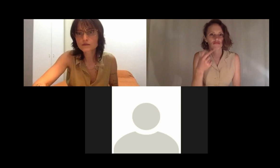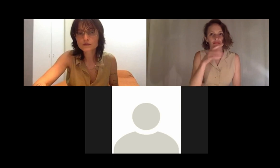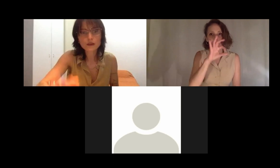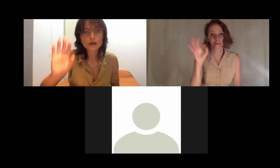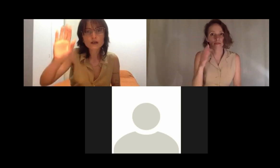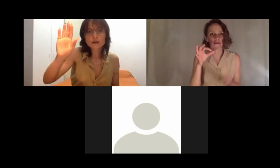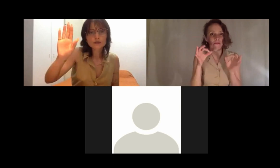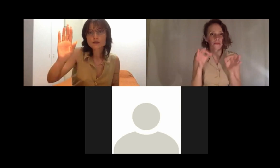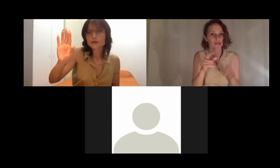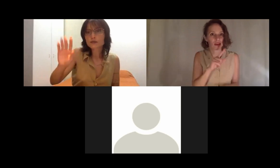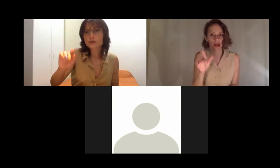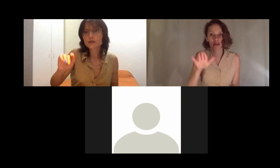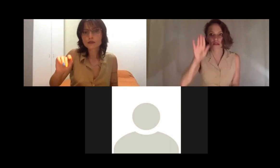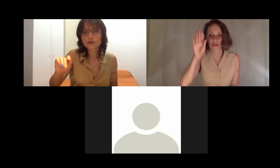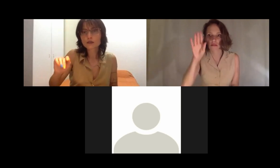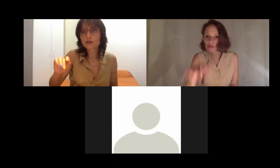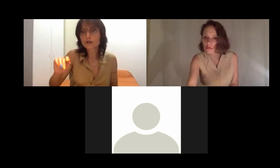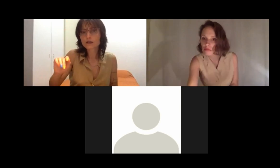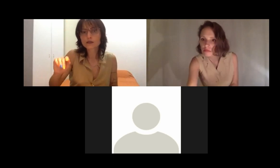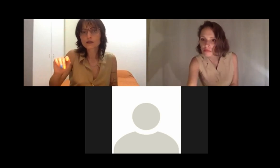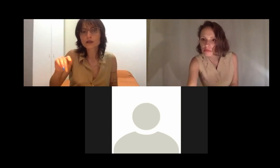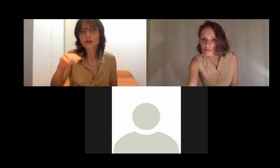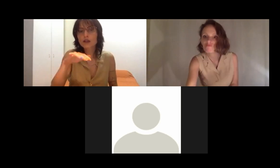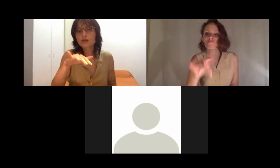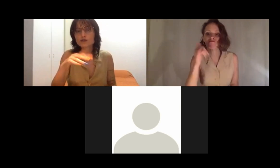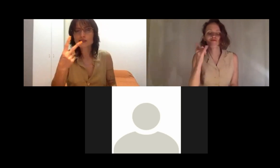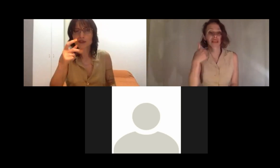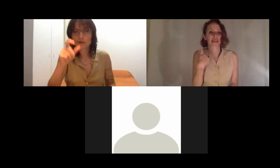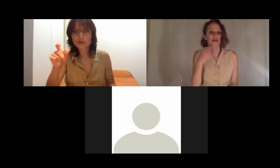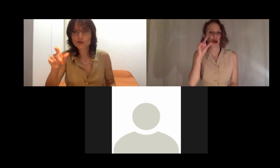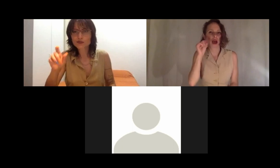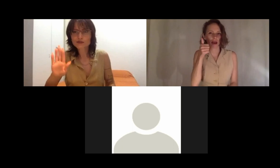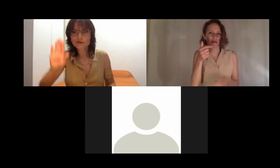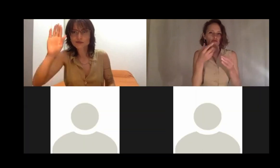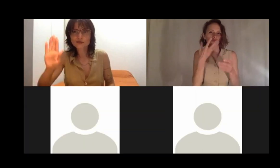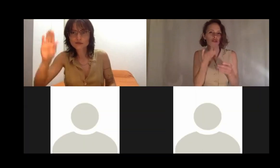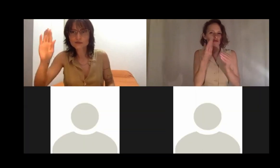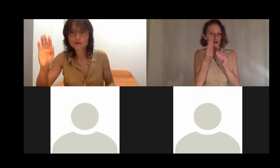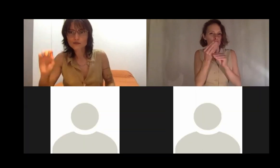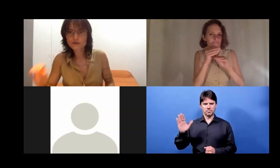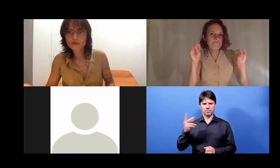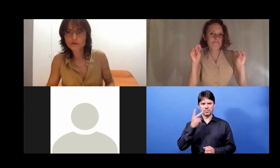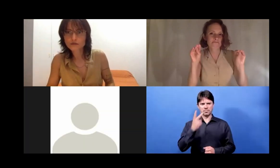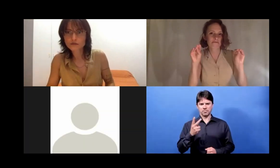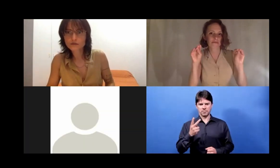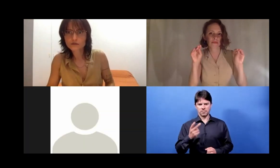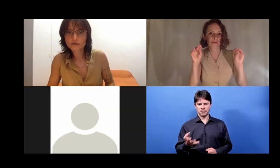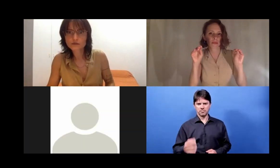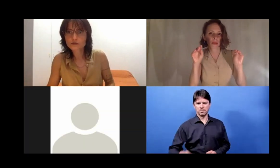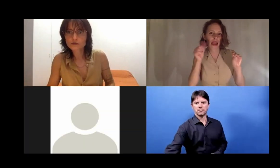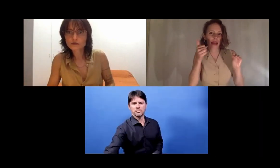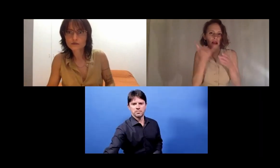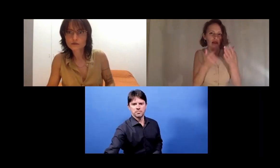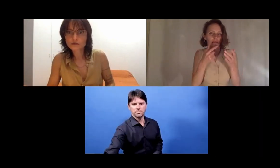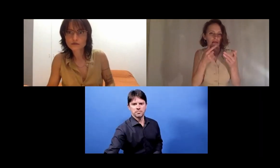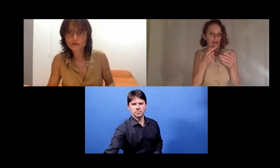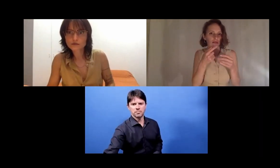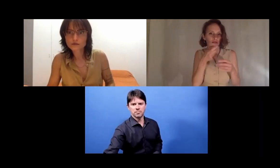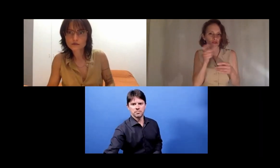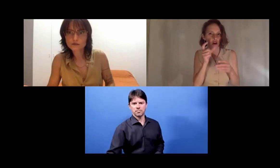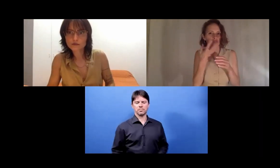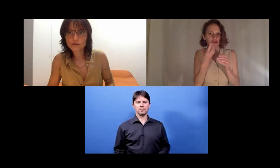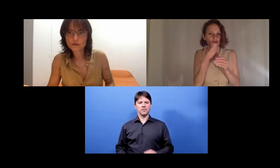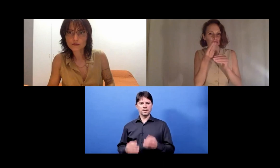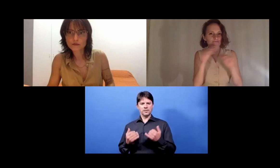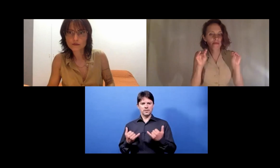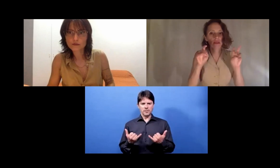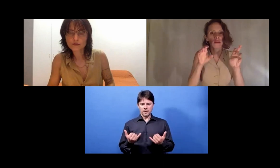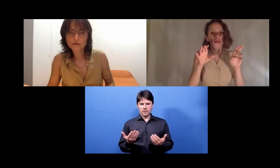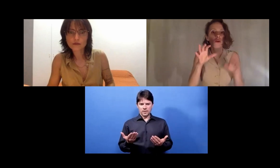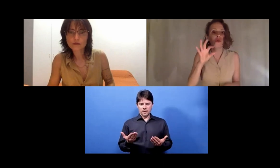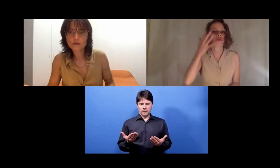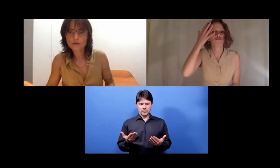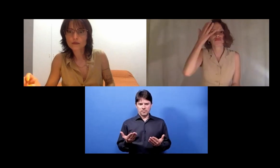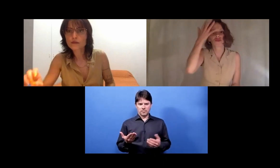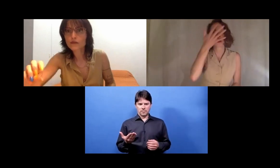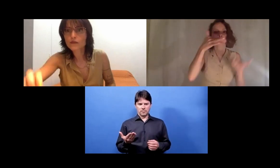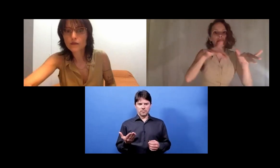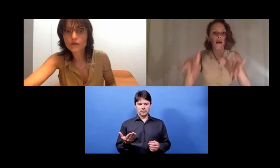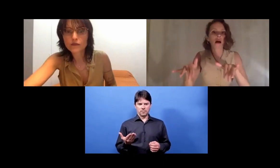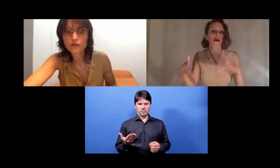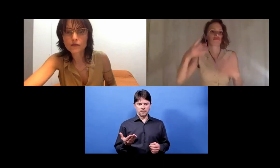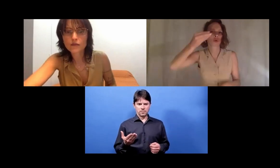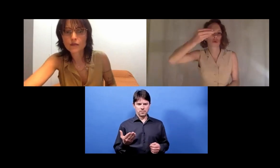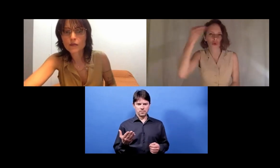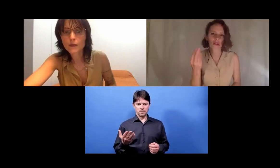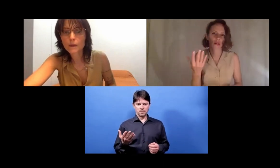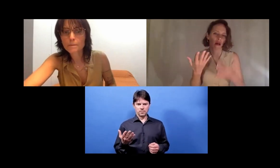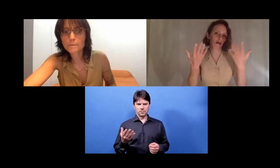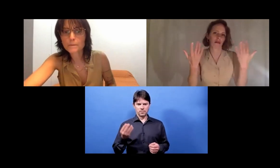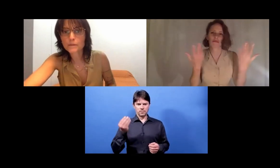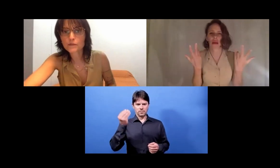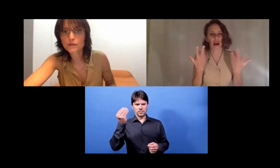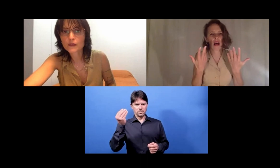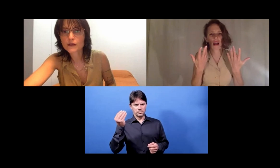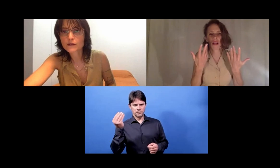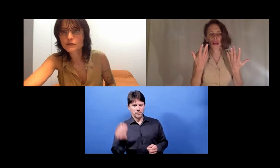Kassandra Wedel: Okay, if there is no comment, I would like to make one announcement.